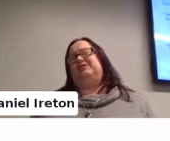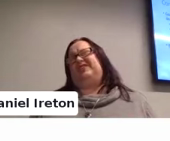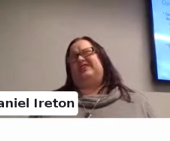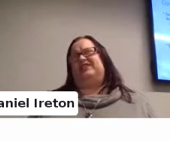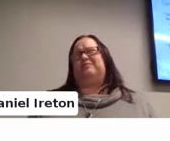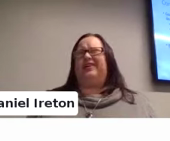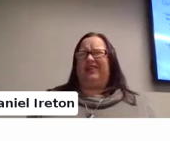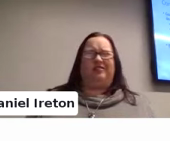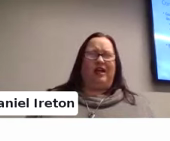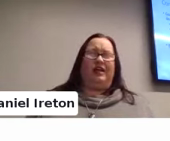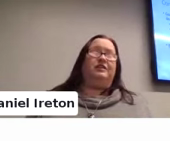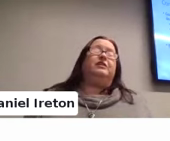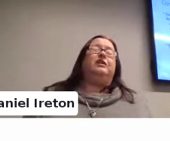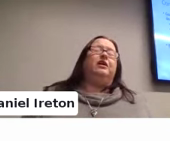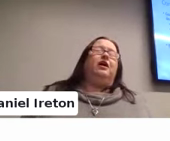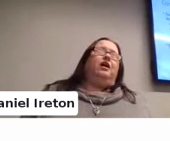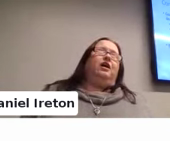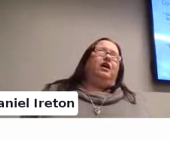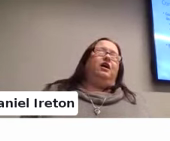Same thing.